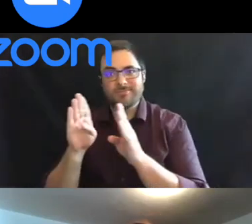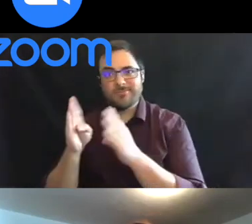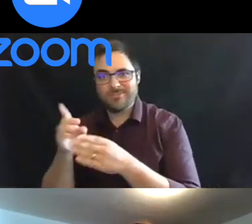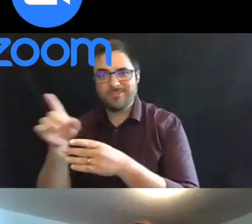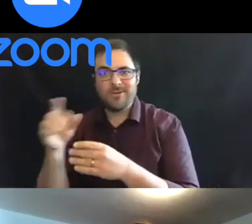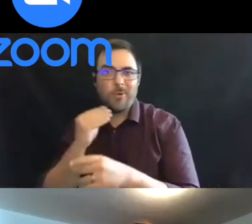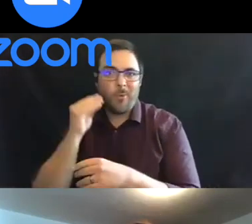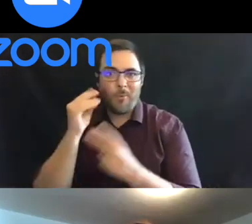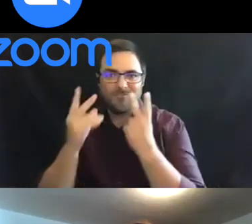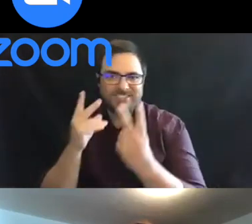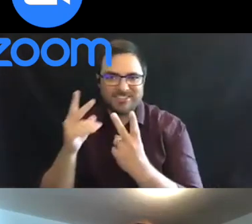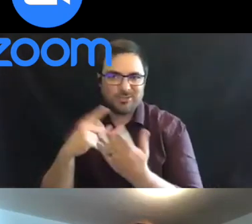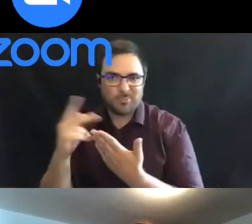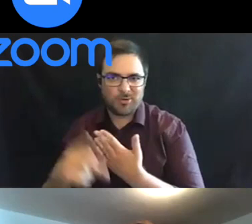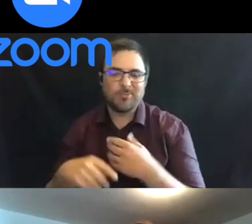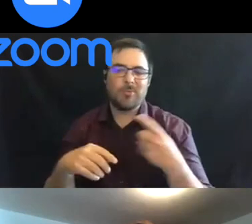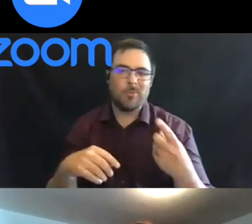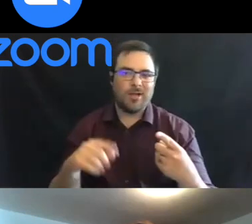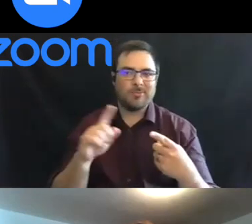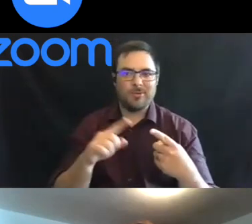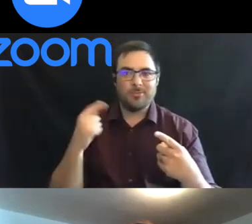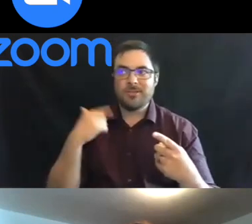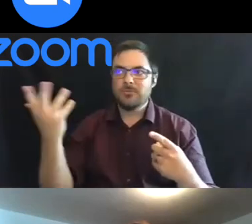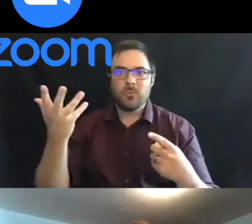So one will just be about like what is hearing and hearing loss,